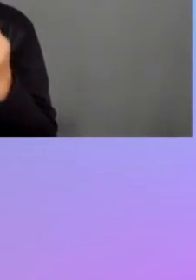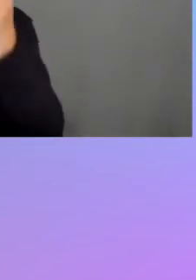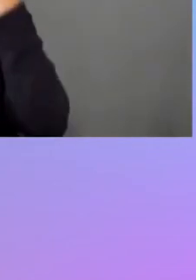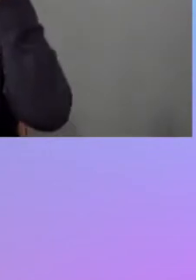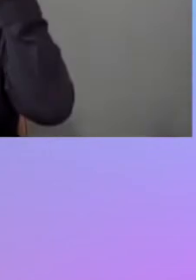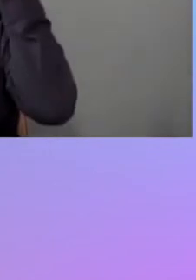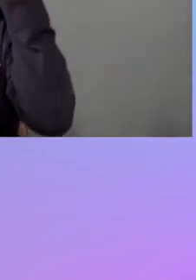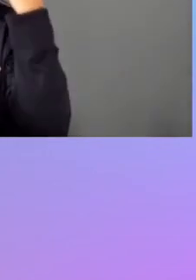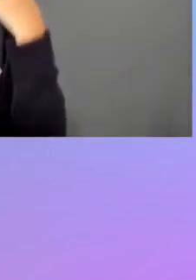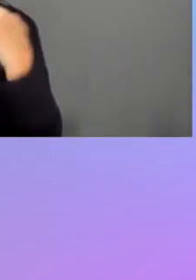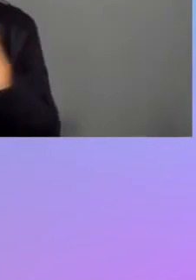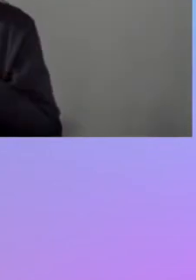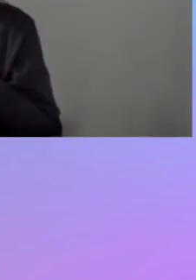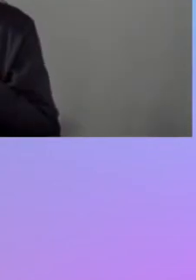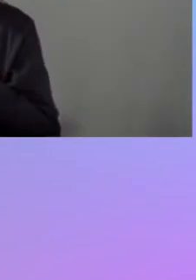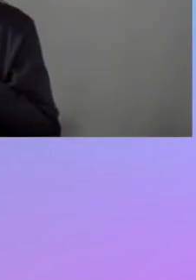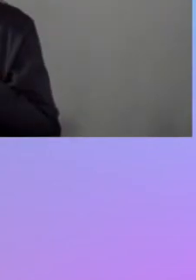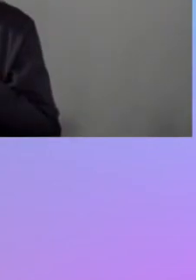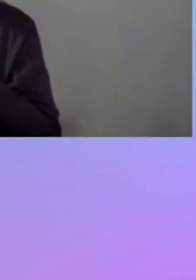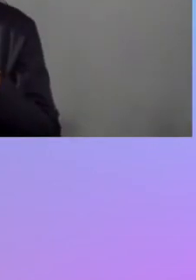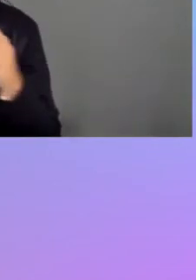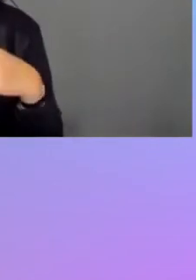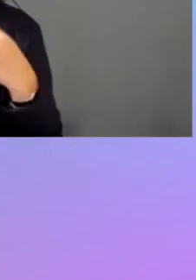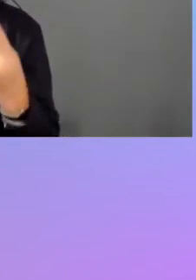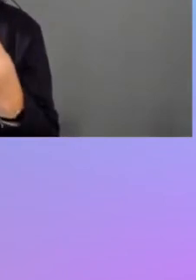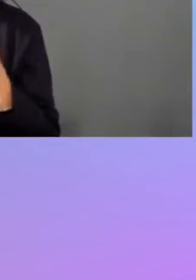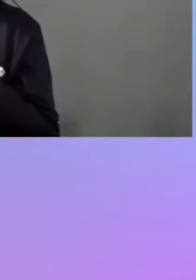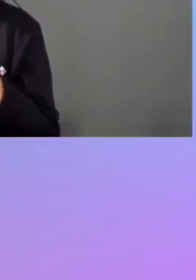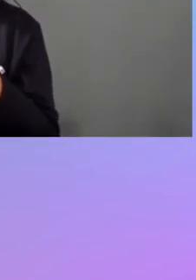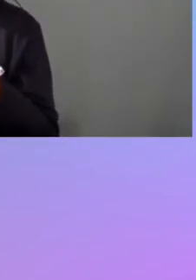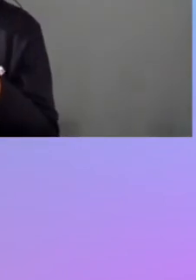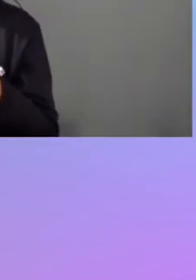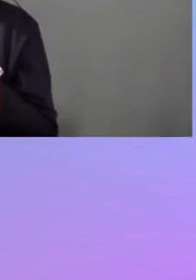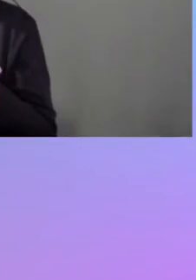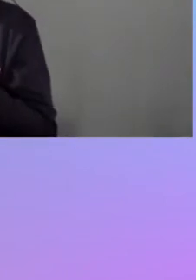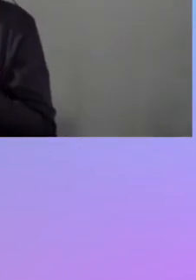accessibility. I was using the analogy you can't wait